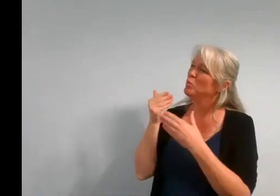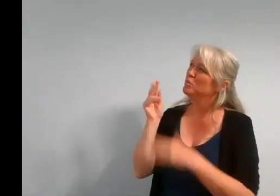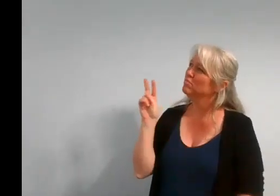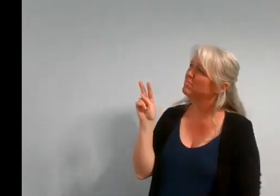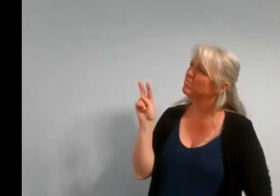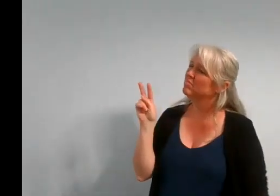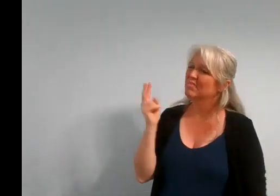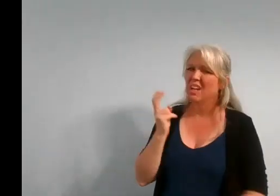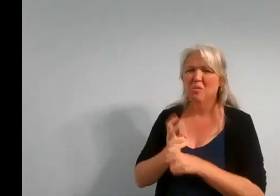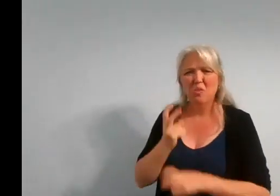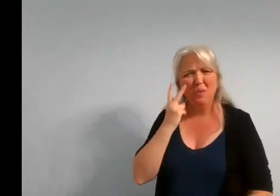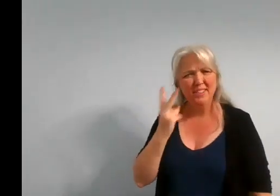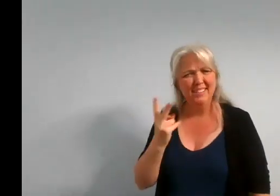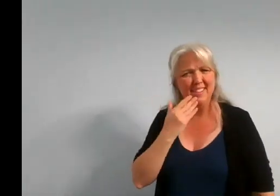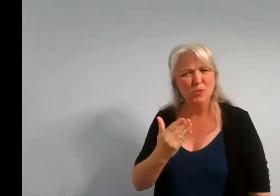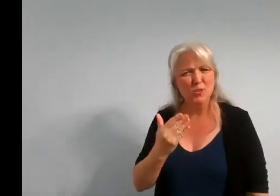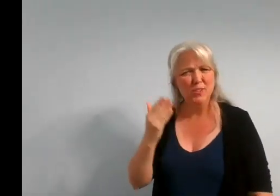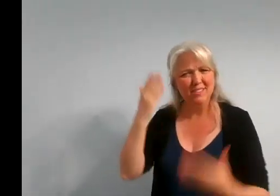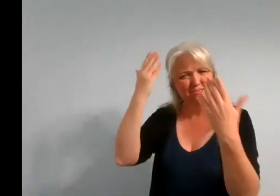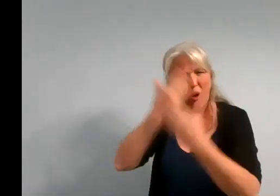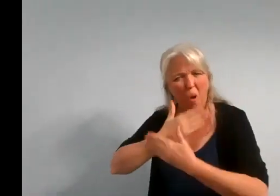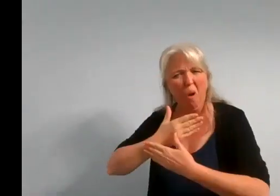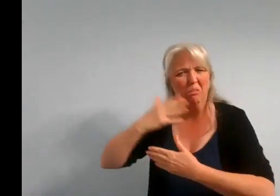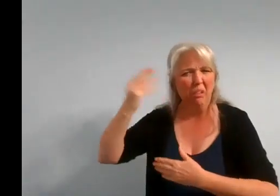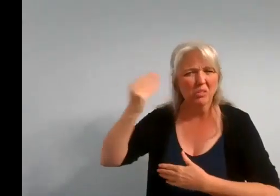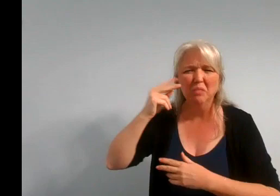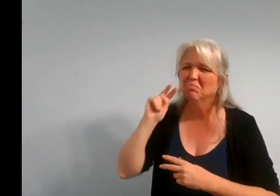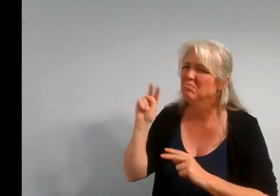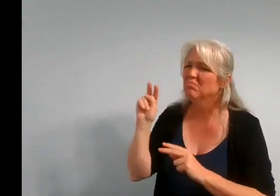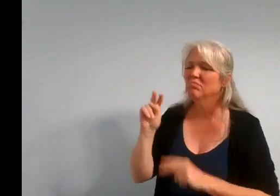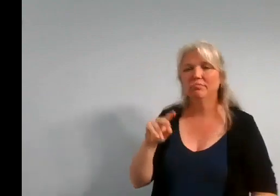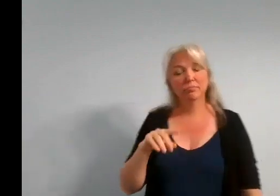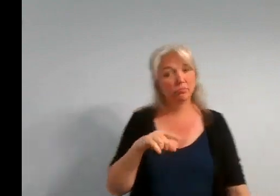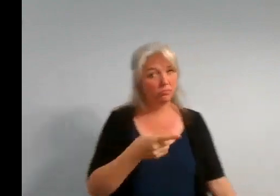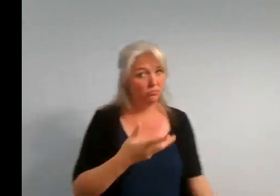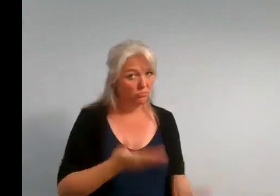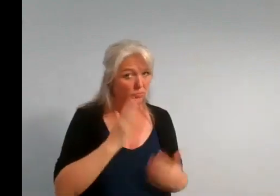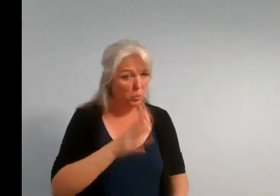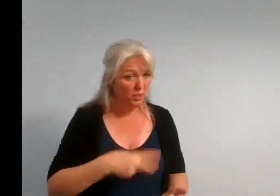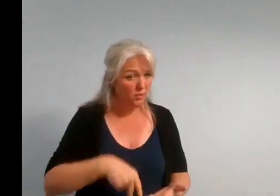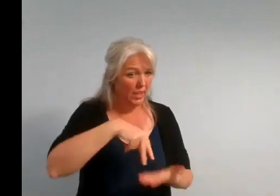It was hard to see him good in the dark yard. “Ain’t you ever gonna stand up?” he asked.